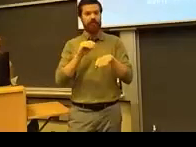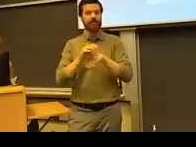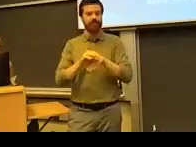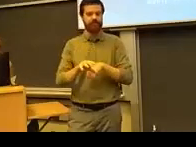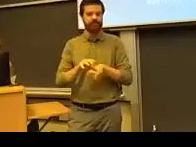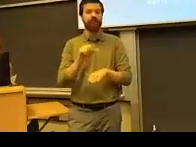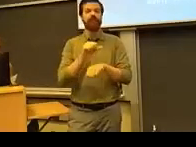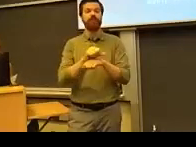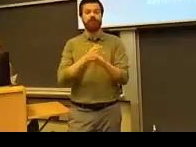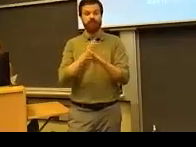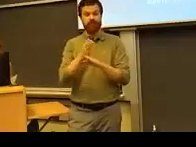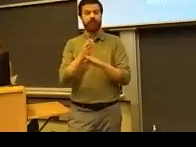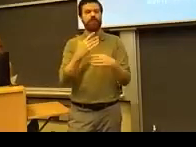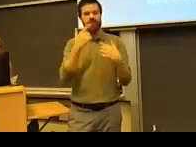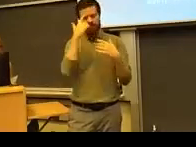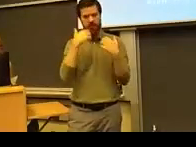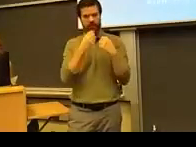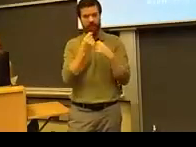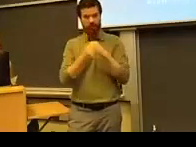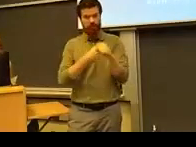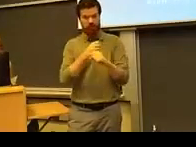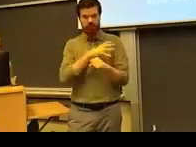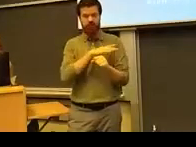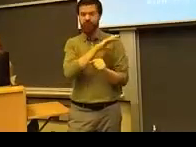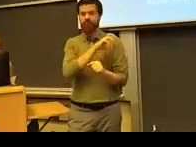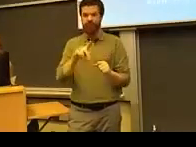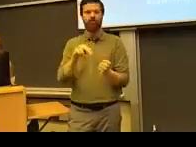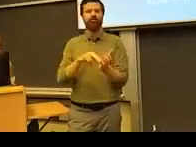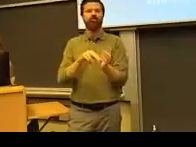the mental health field for a few years she went back to get a Nursing degree from Sunni Brockport